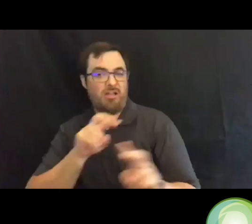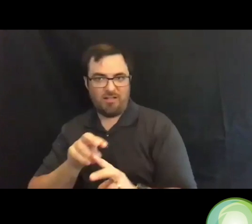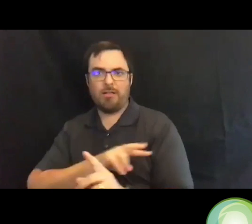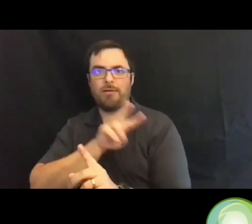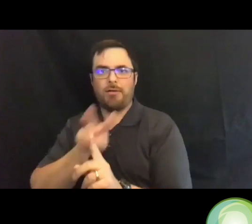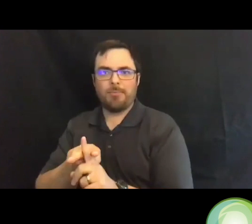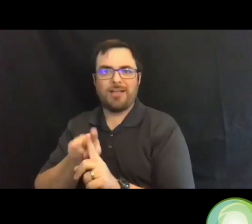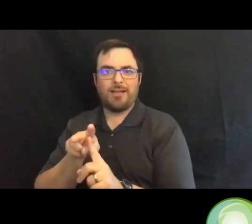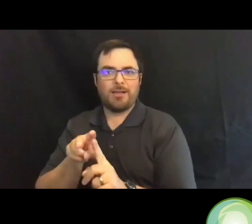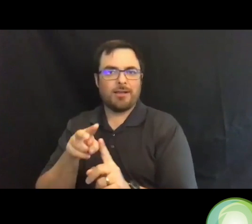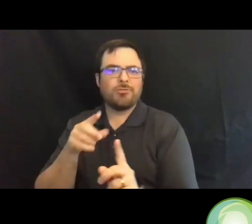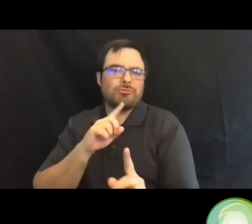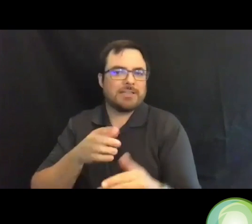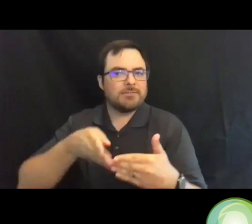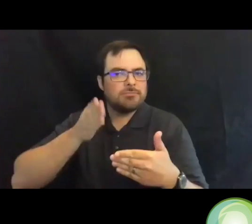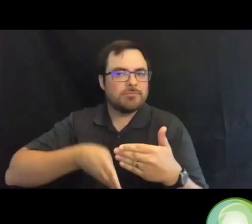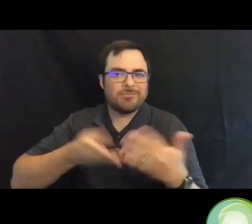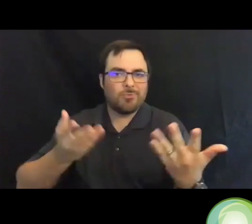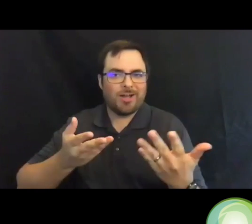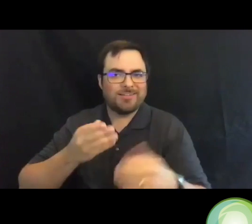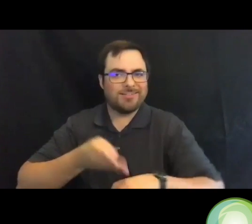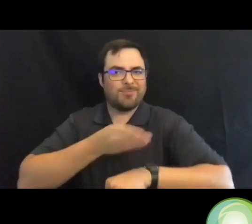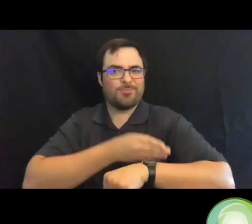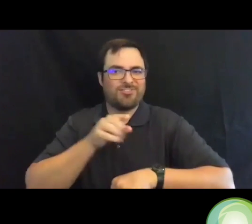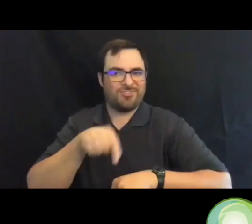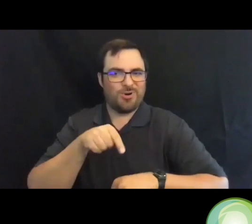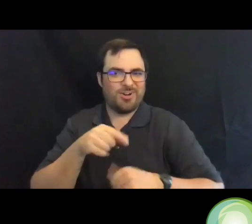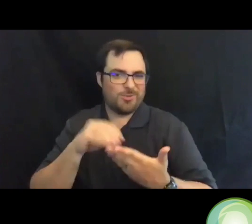because they might be getting it two ways so again it's..it's reinforcing